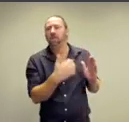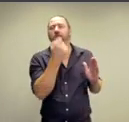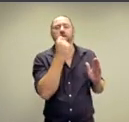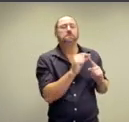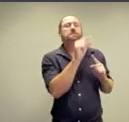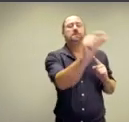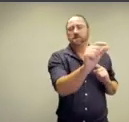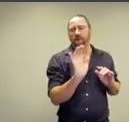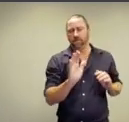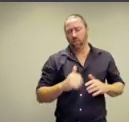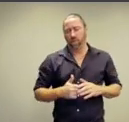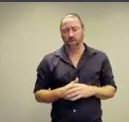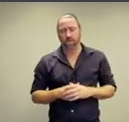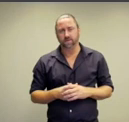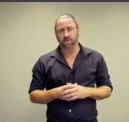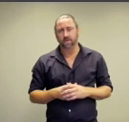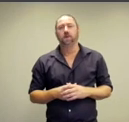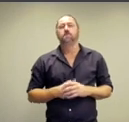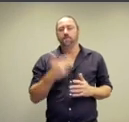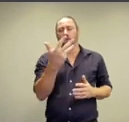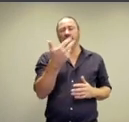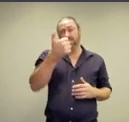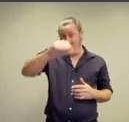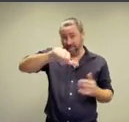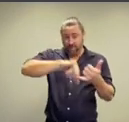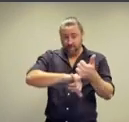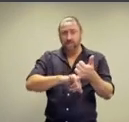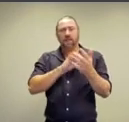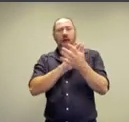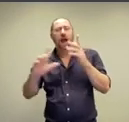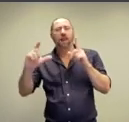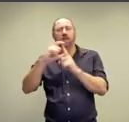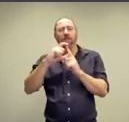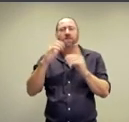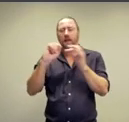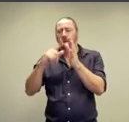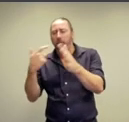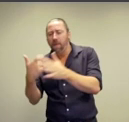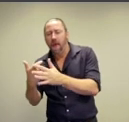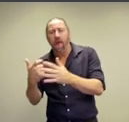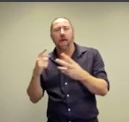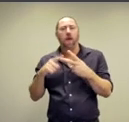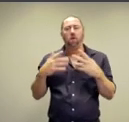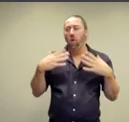subcultural moment worth mentioning here. So by the 1960s,